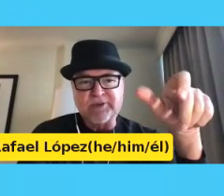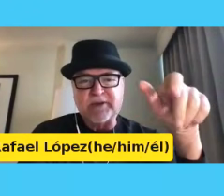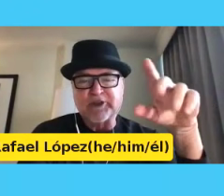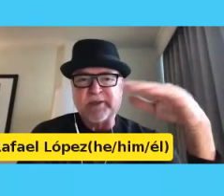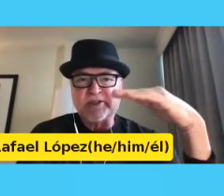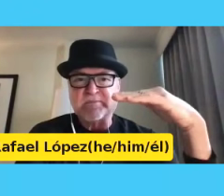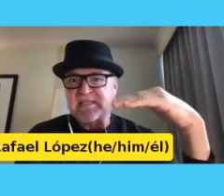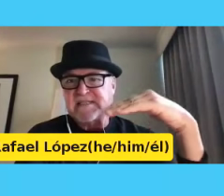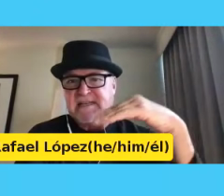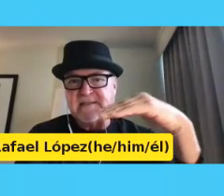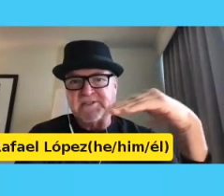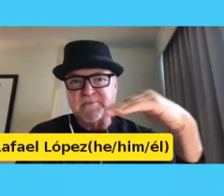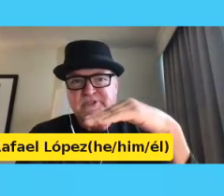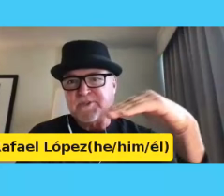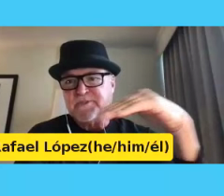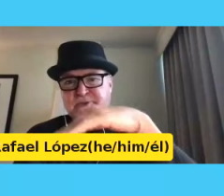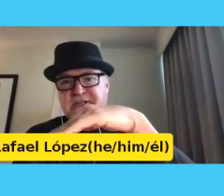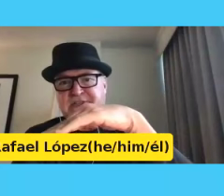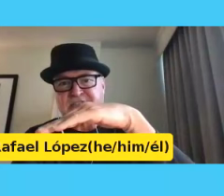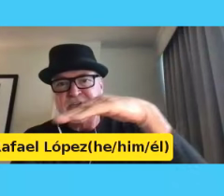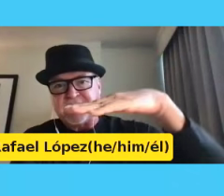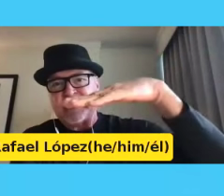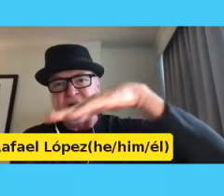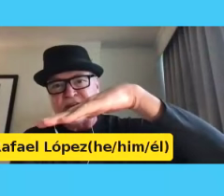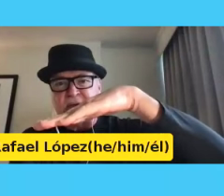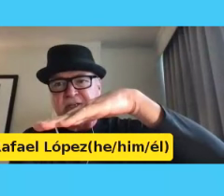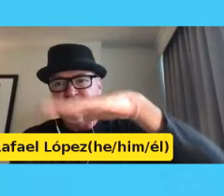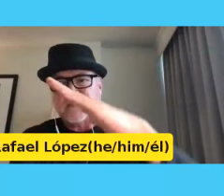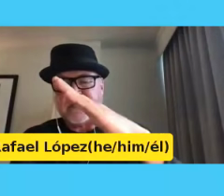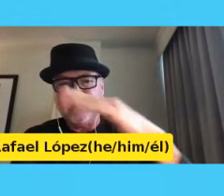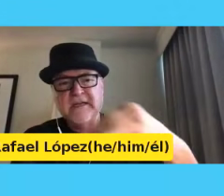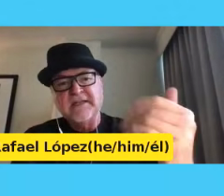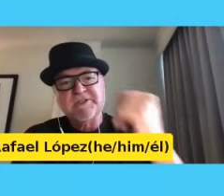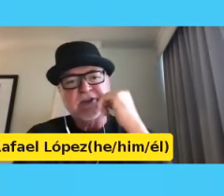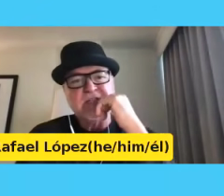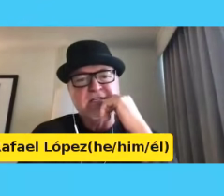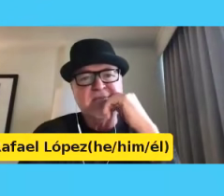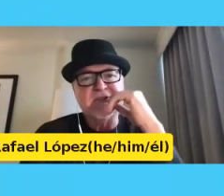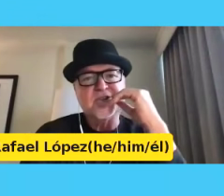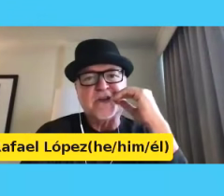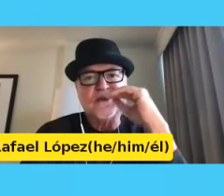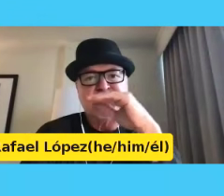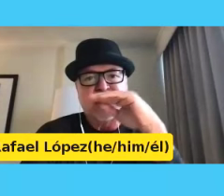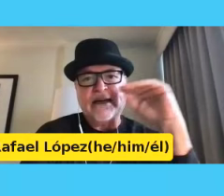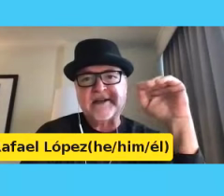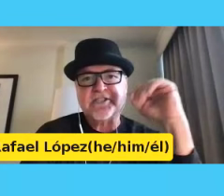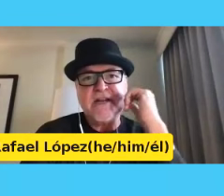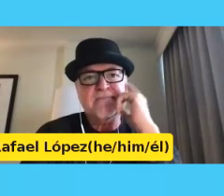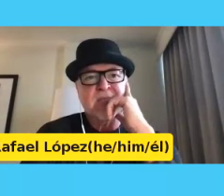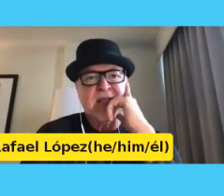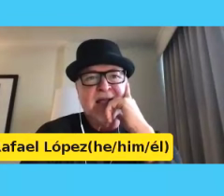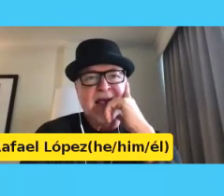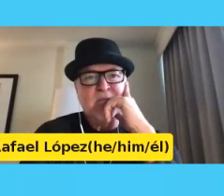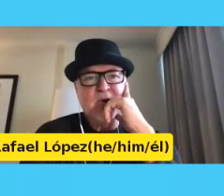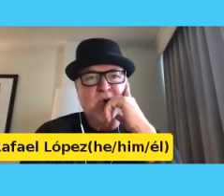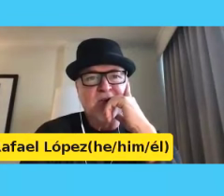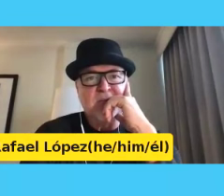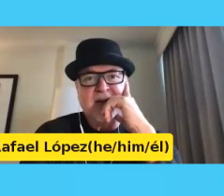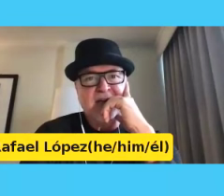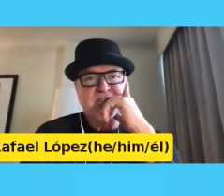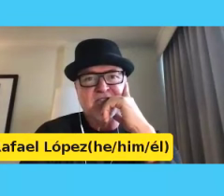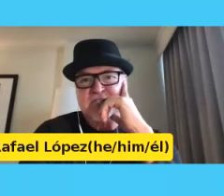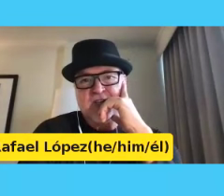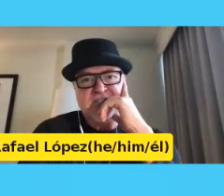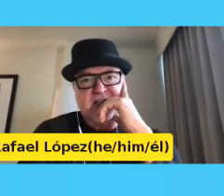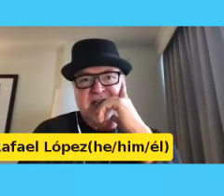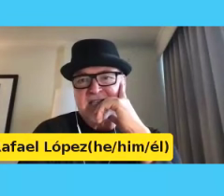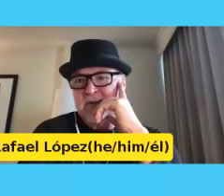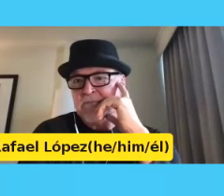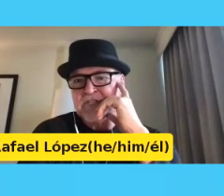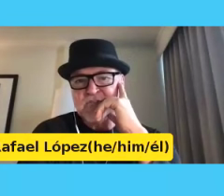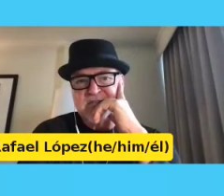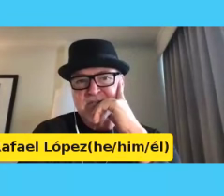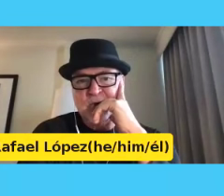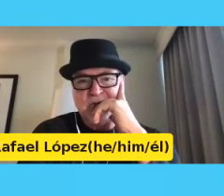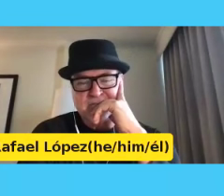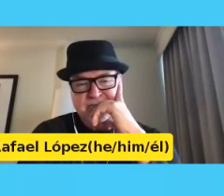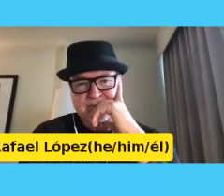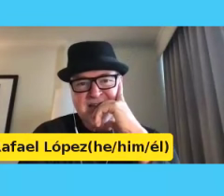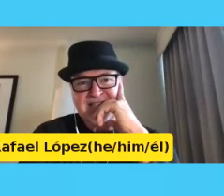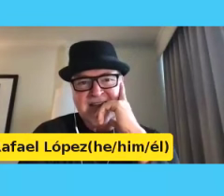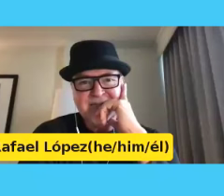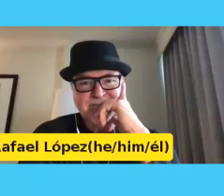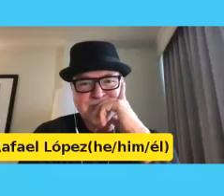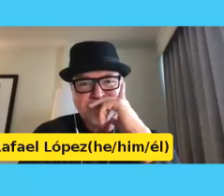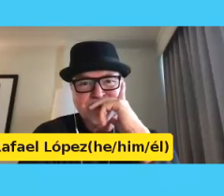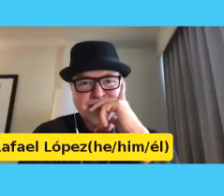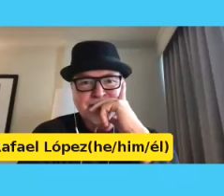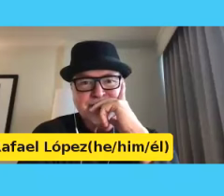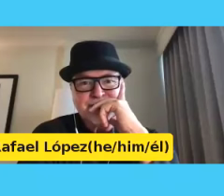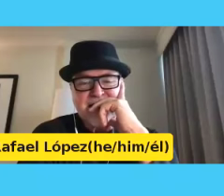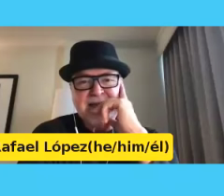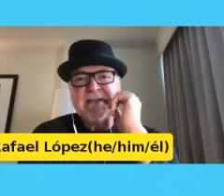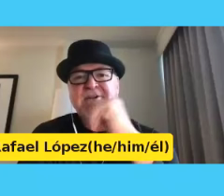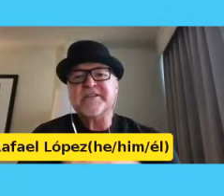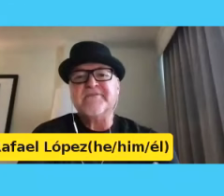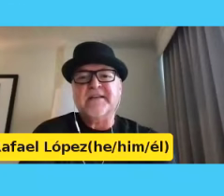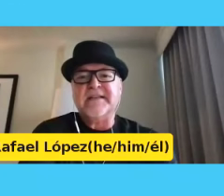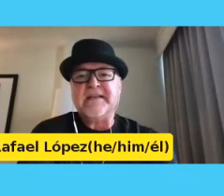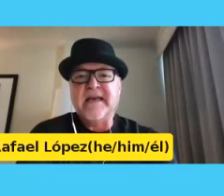and create the perfect curves or perfect circles. I use us the snap line, with the assistance of two other people, and I use this snatch line to do the griding, that you'll see in the next you image. This is where you create all the little squares, you'll transfer the square